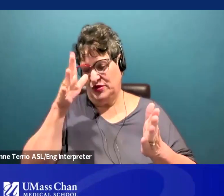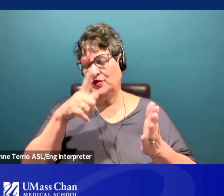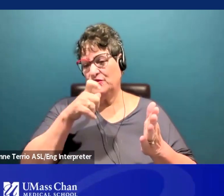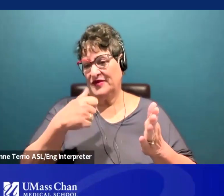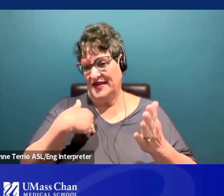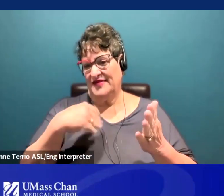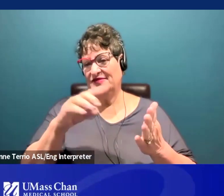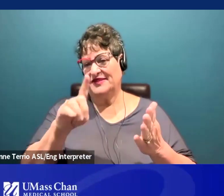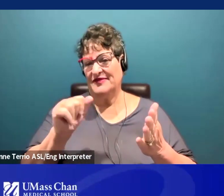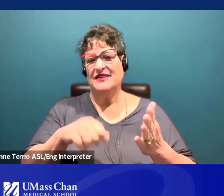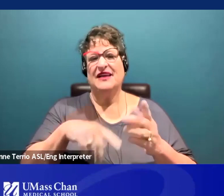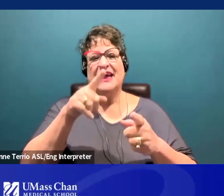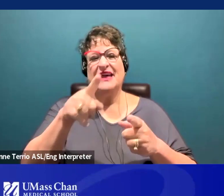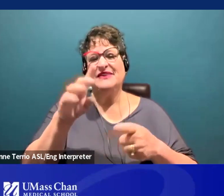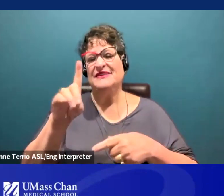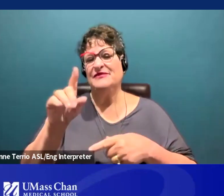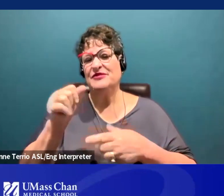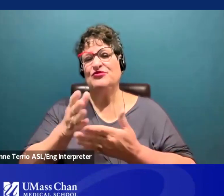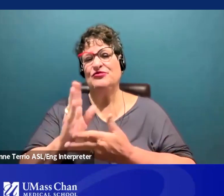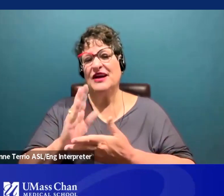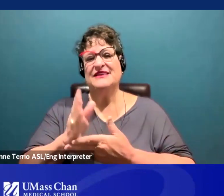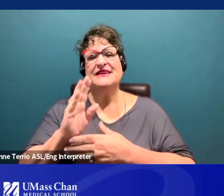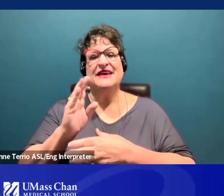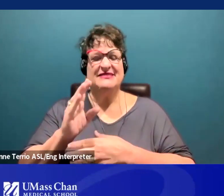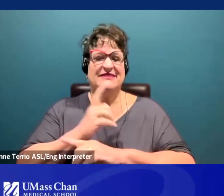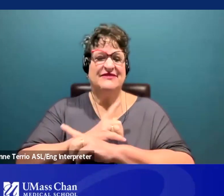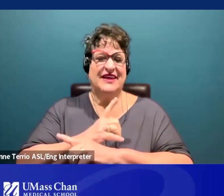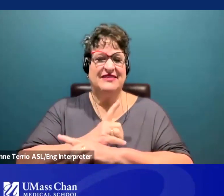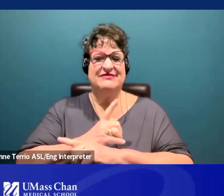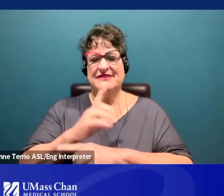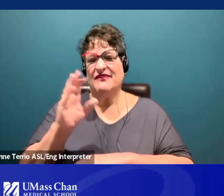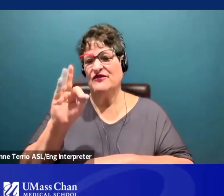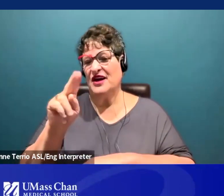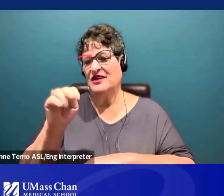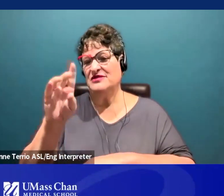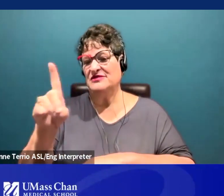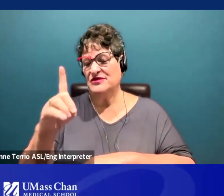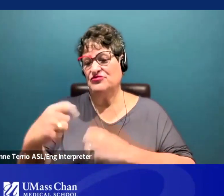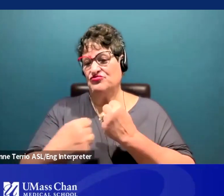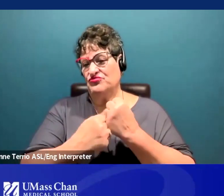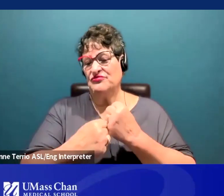And we want to thank Kavya from DREDF for leading us